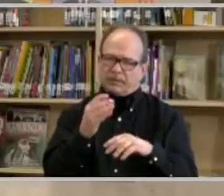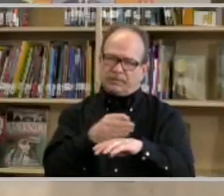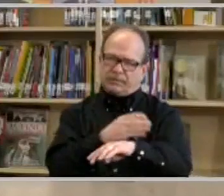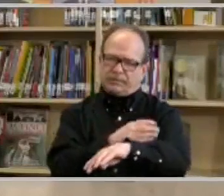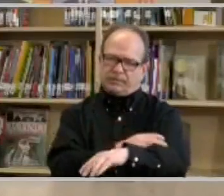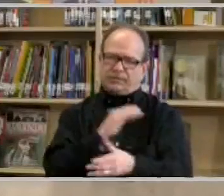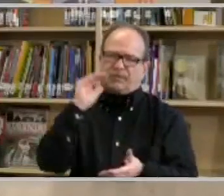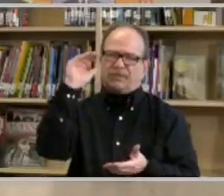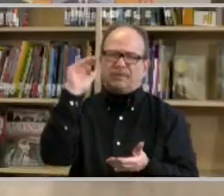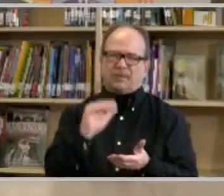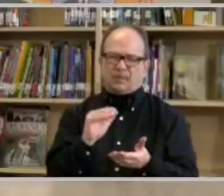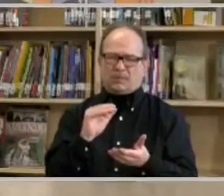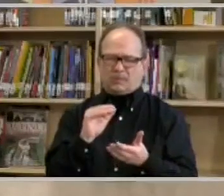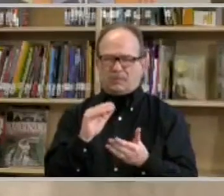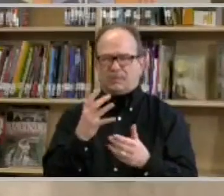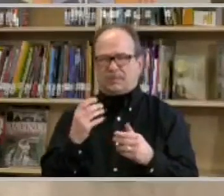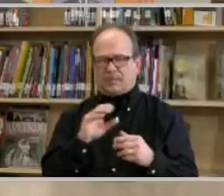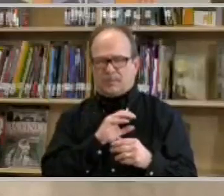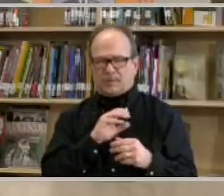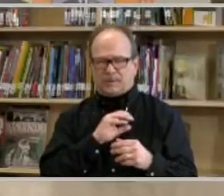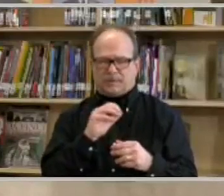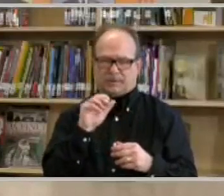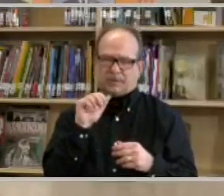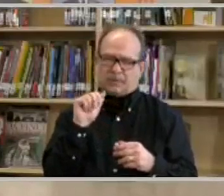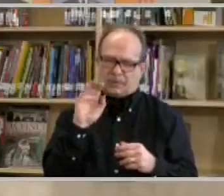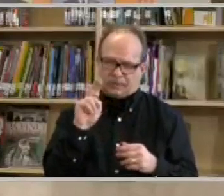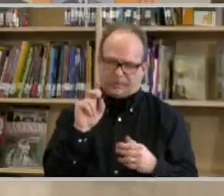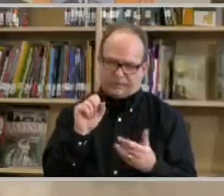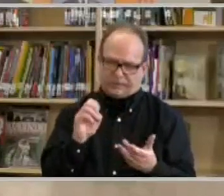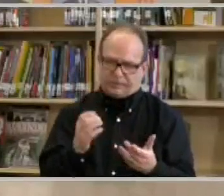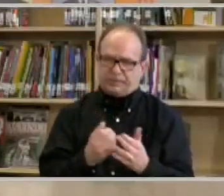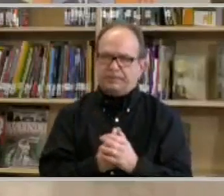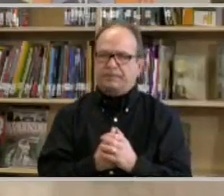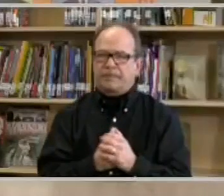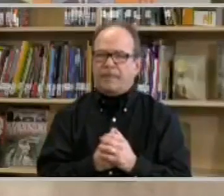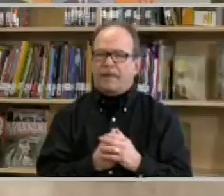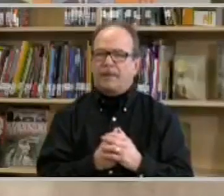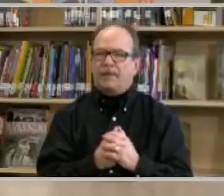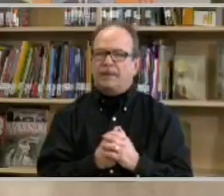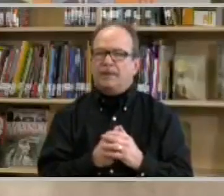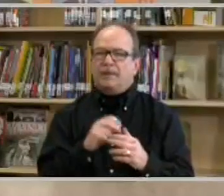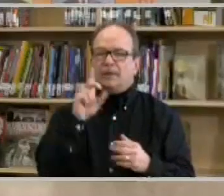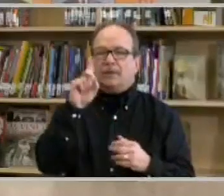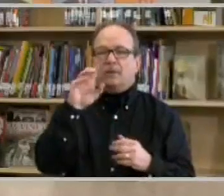AND REALLY WORKED VERY HARD TO TURN THAT AROUND WHICH HAS BEEN ACKNOWLEDGED BY THE DEPARTMENT